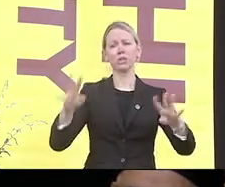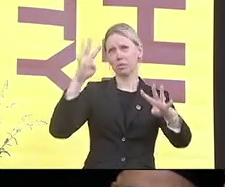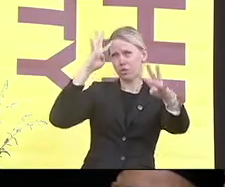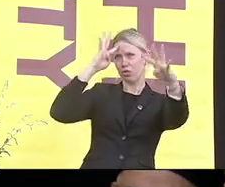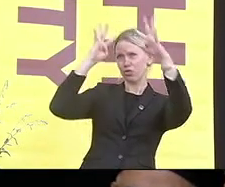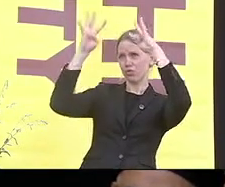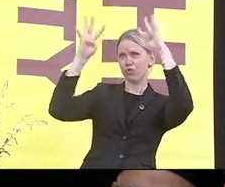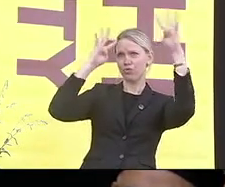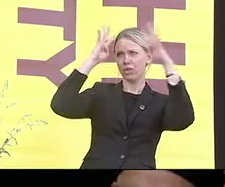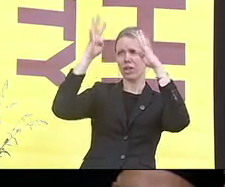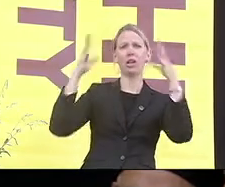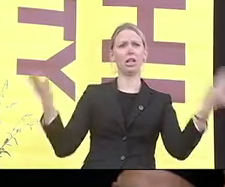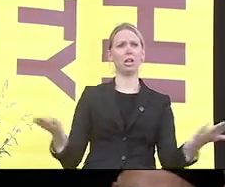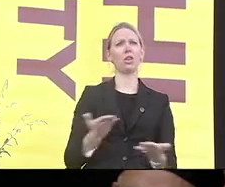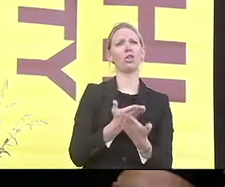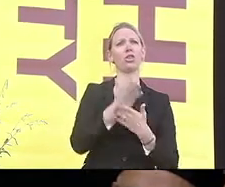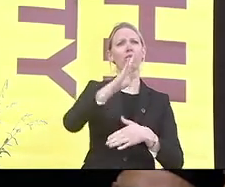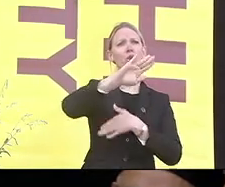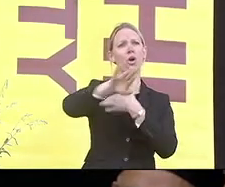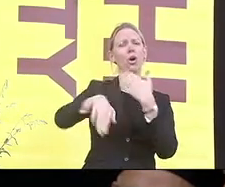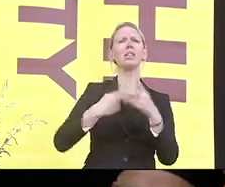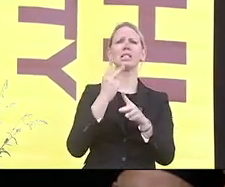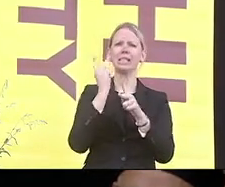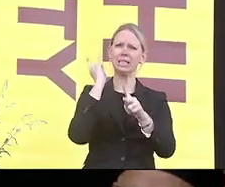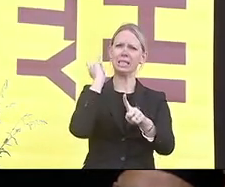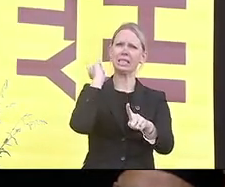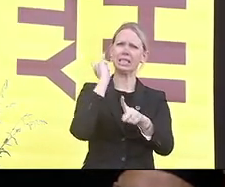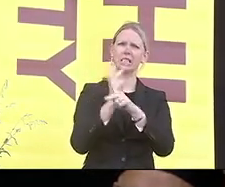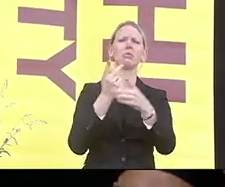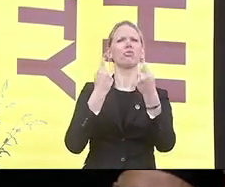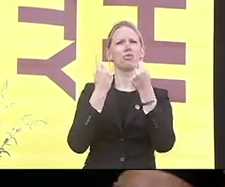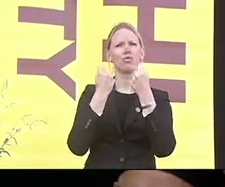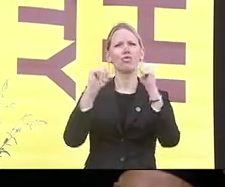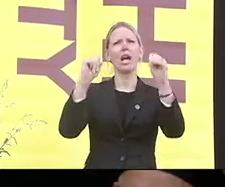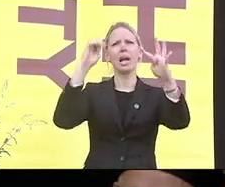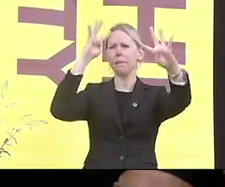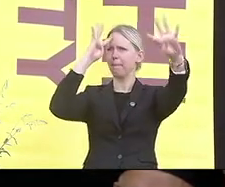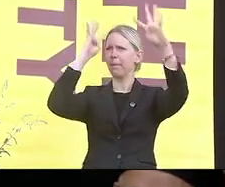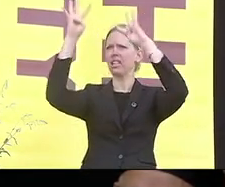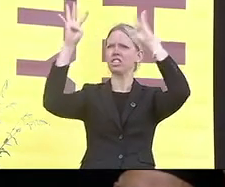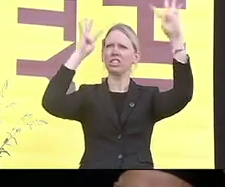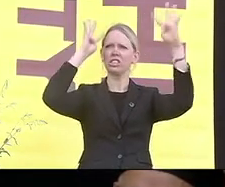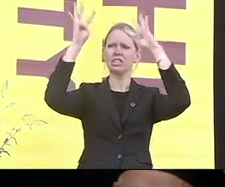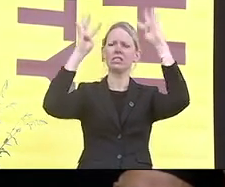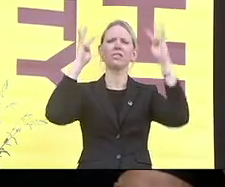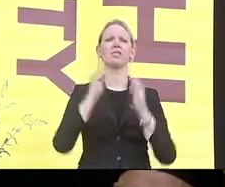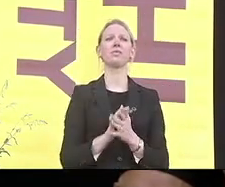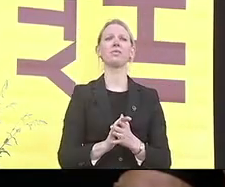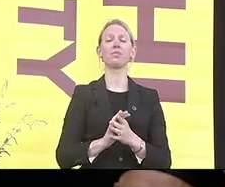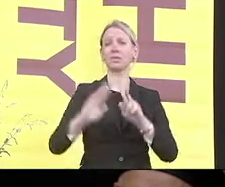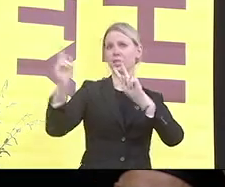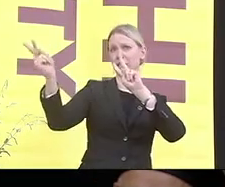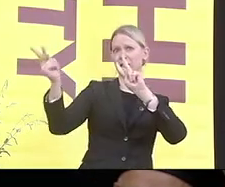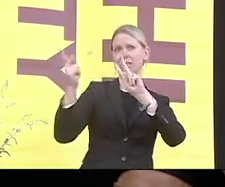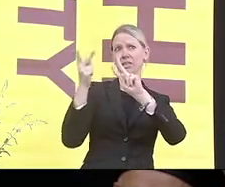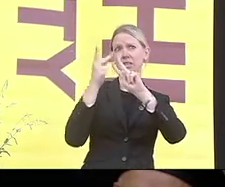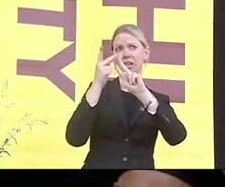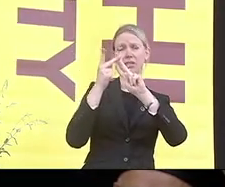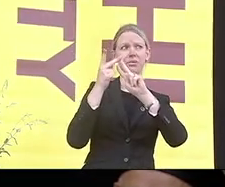assembled please try to do that. The second